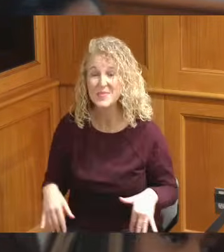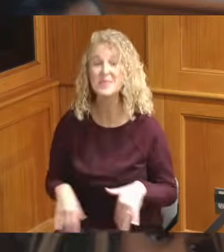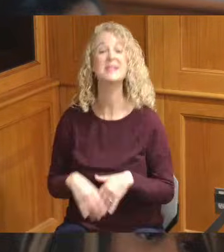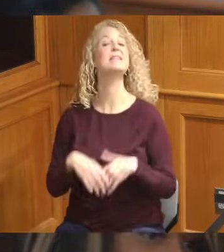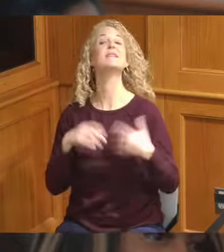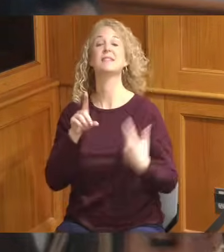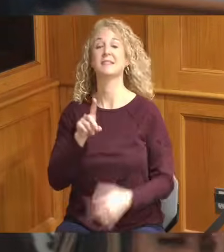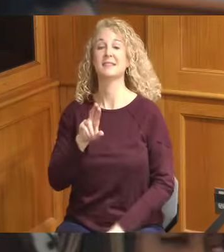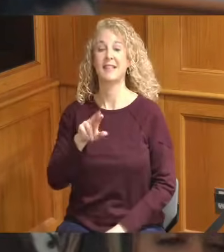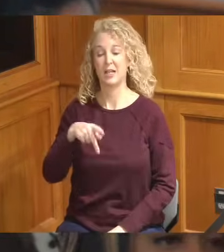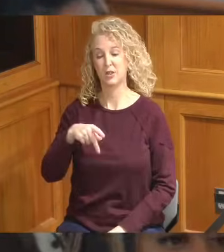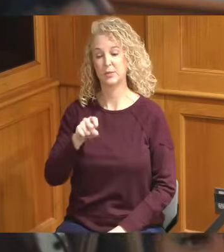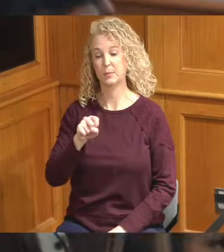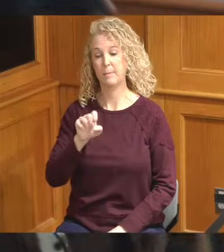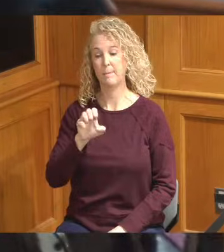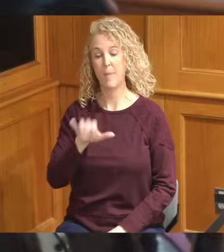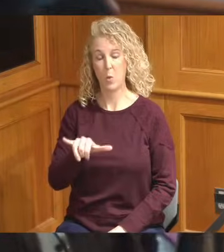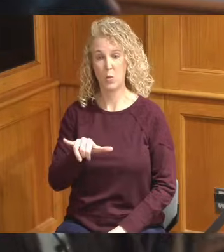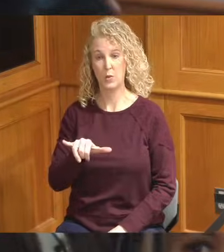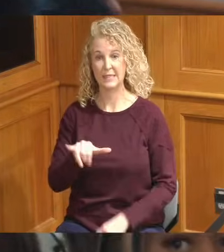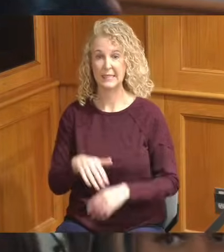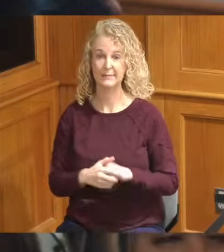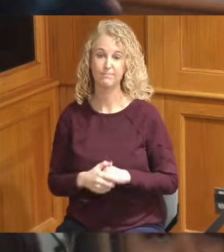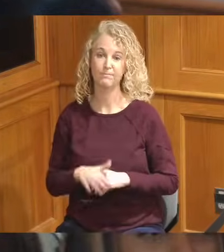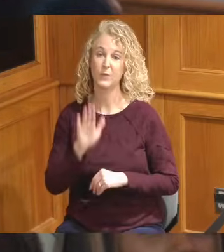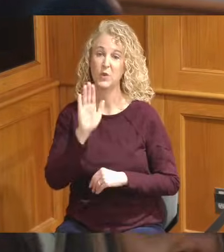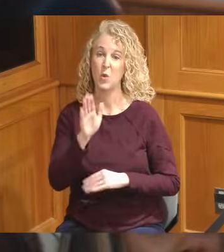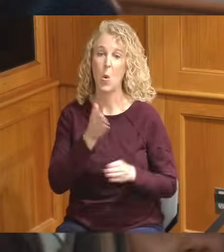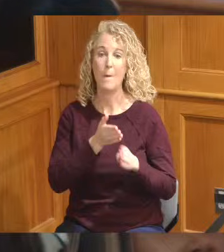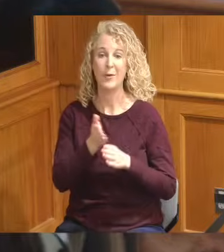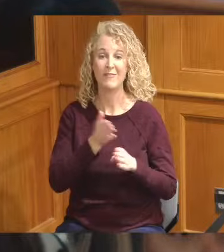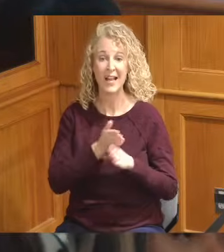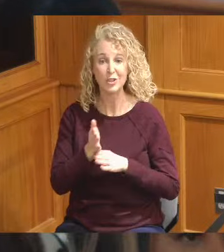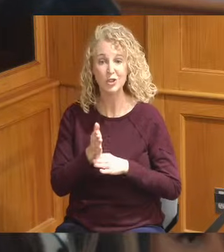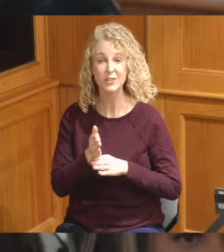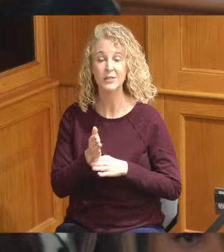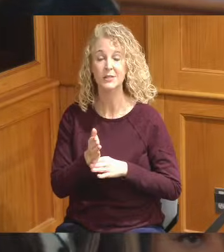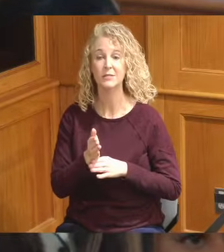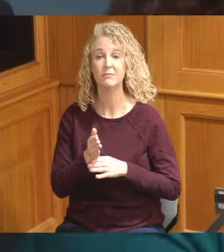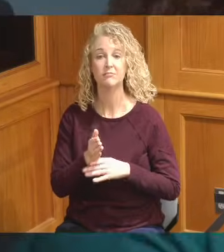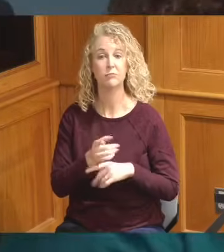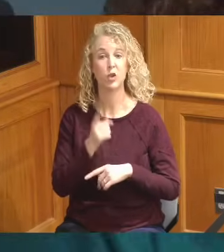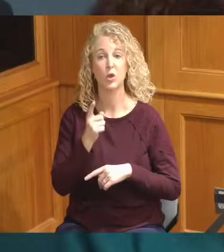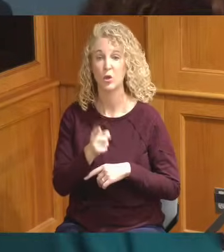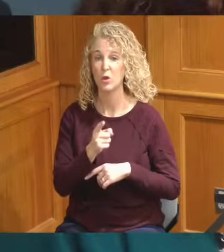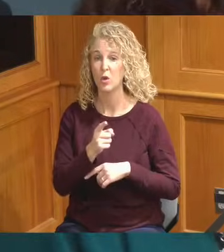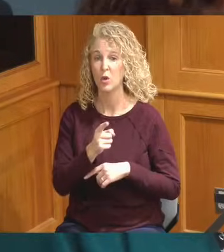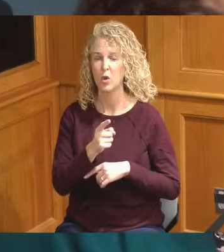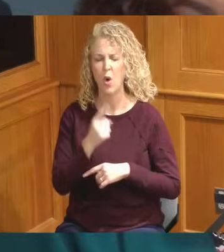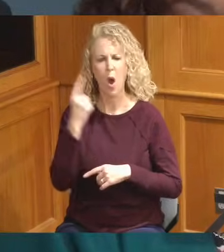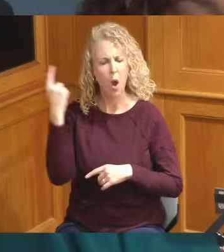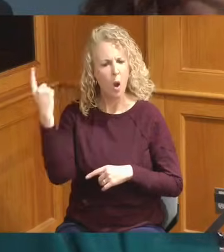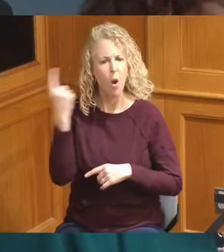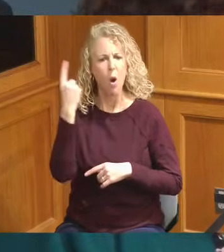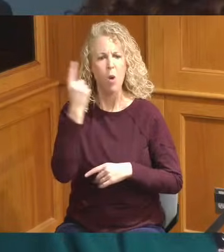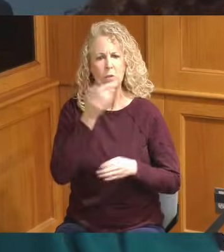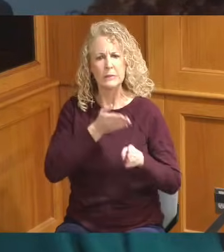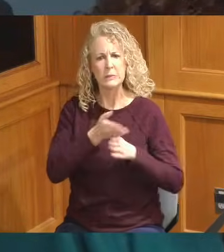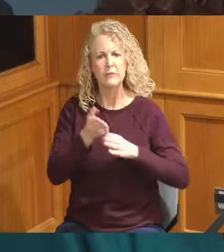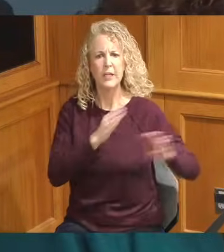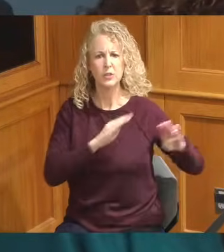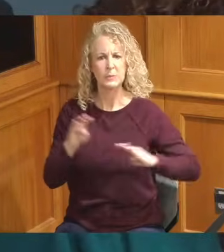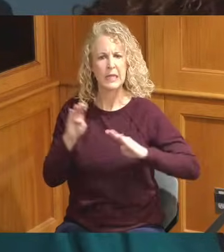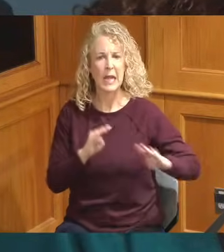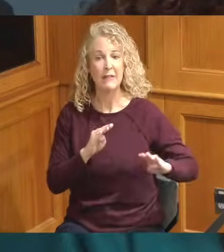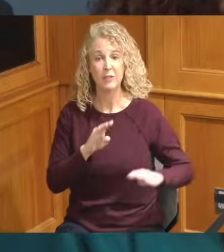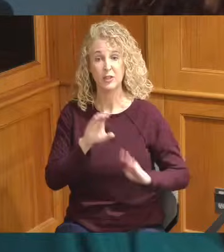Dr. Posey, in your profession, you have been so professional. you've taken Cincinnati State